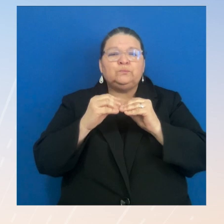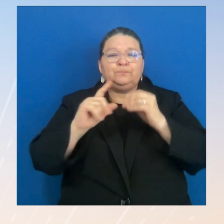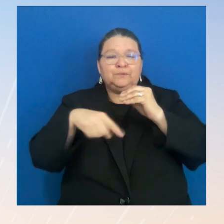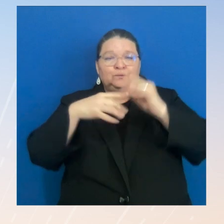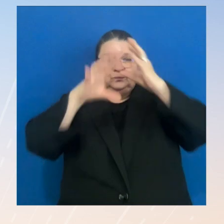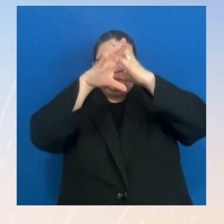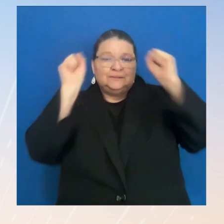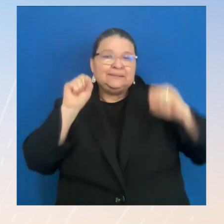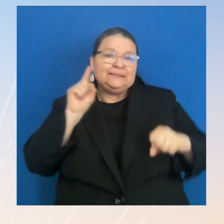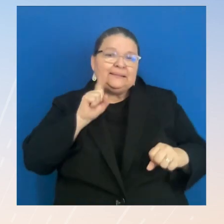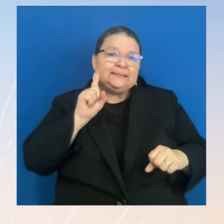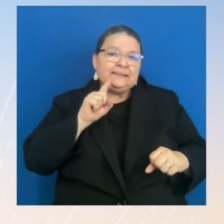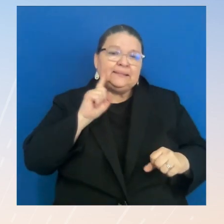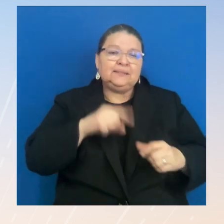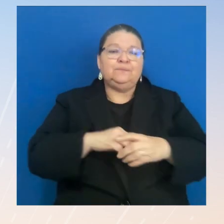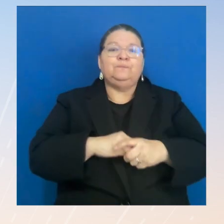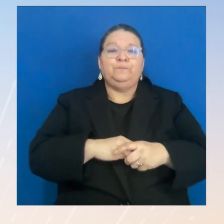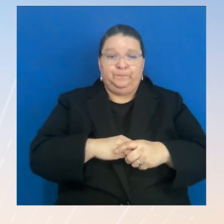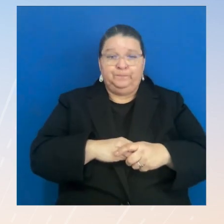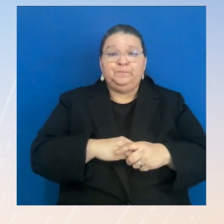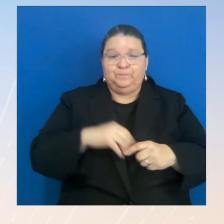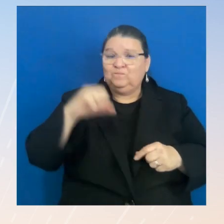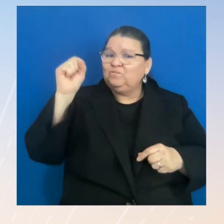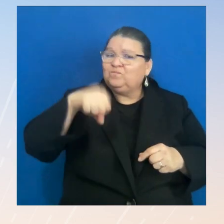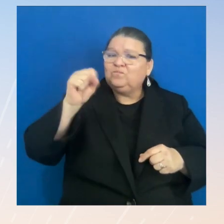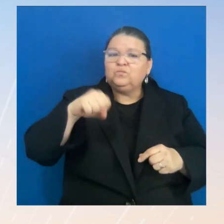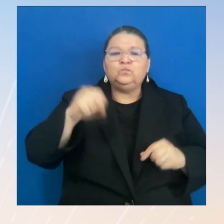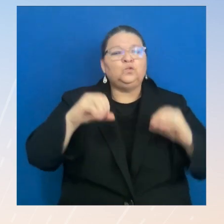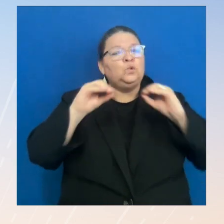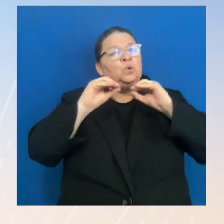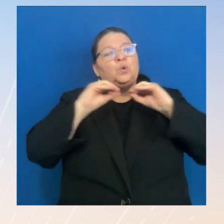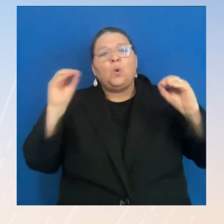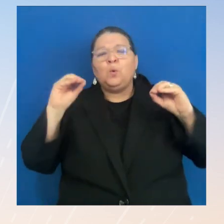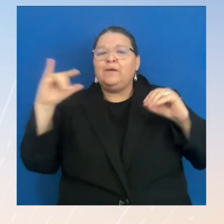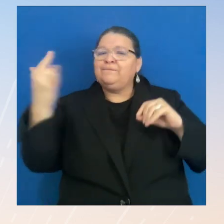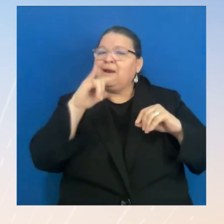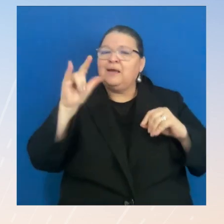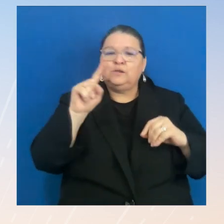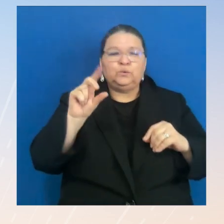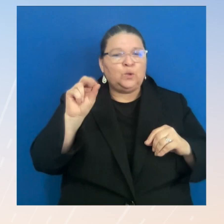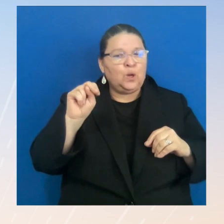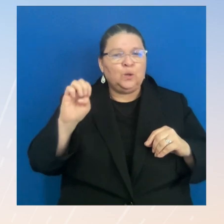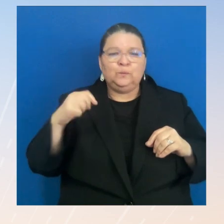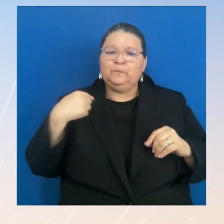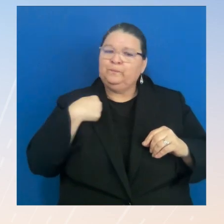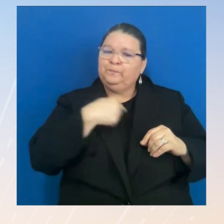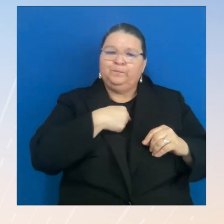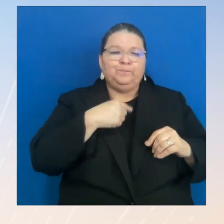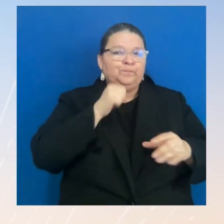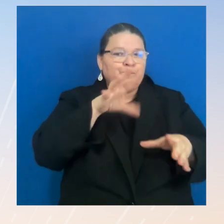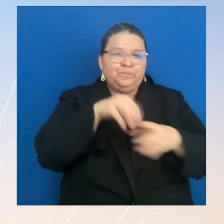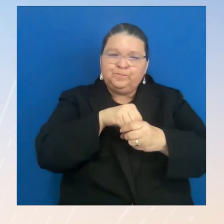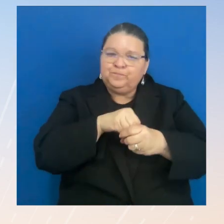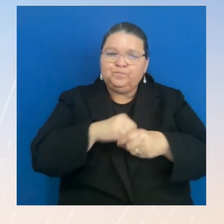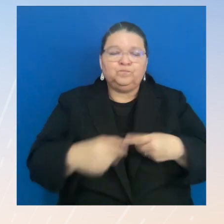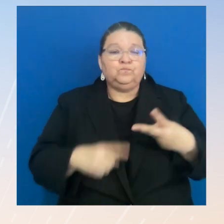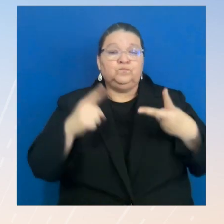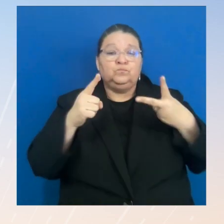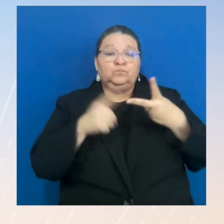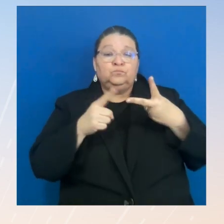when it comes to the MiGs, despite this growing call -- bipartisan call on Congress to shift a little bit.